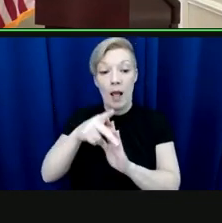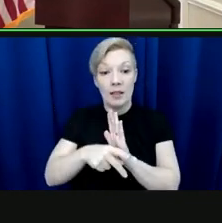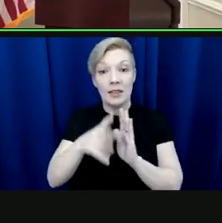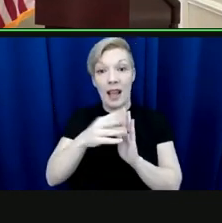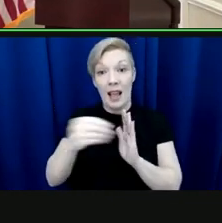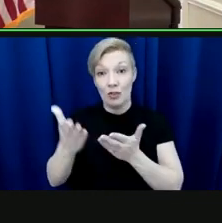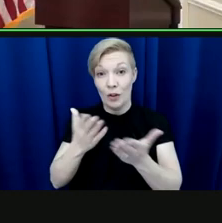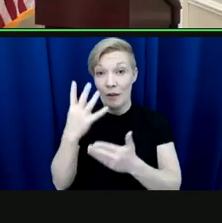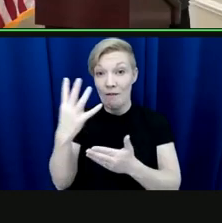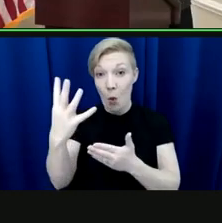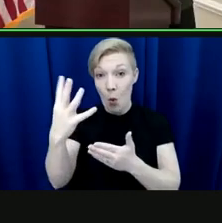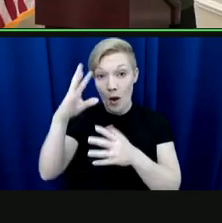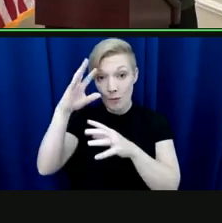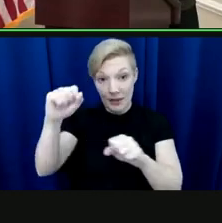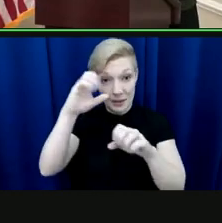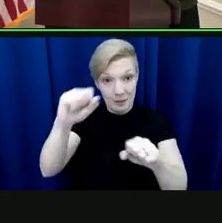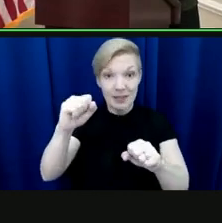So let's welcome Chair Mallory to the podium.